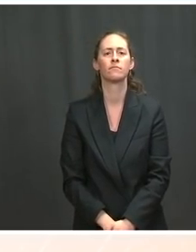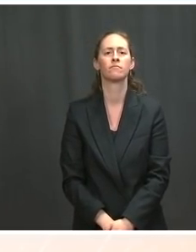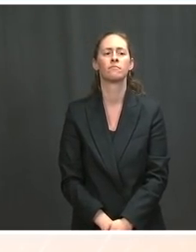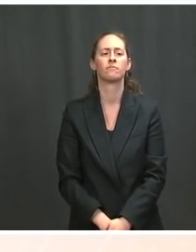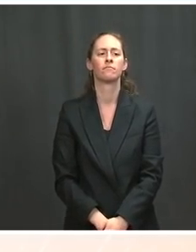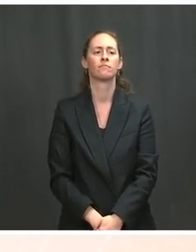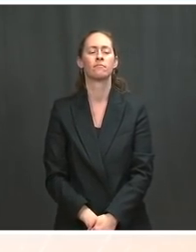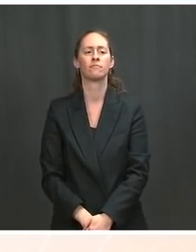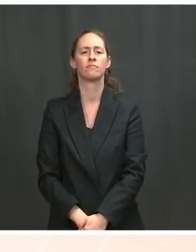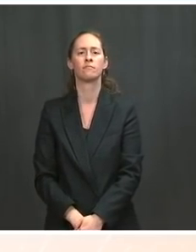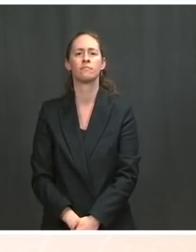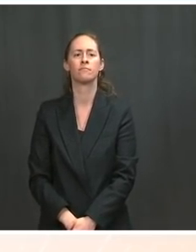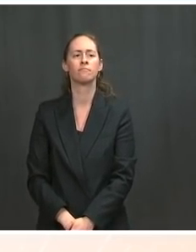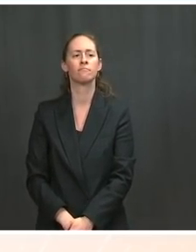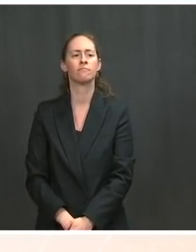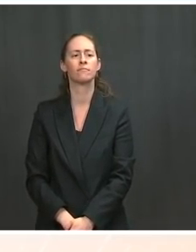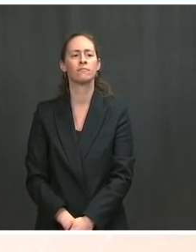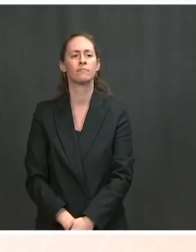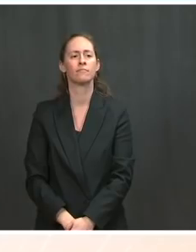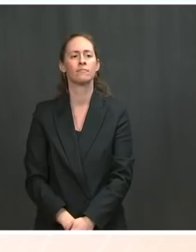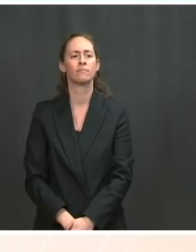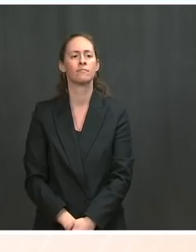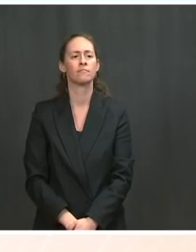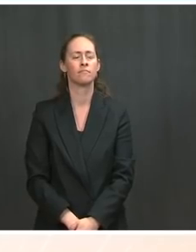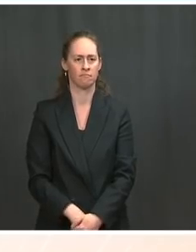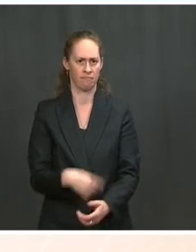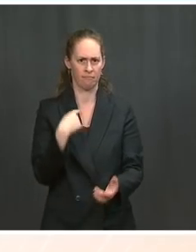have when it comes to corporate tax increases,